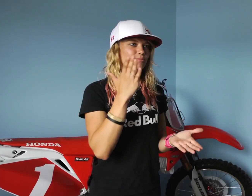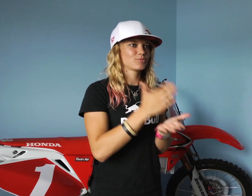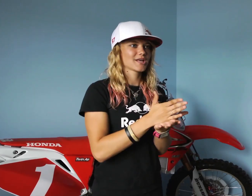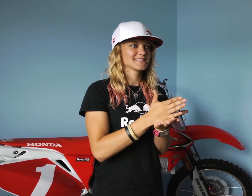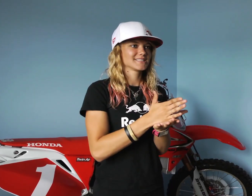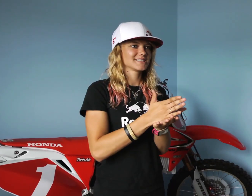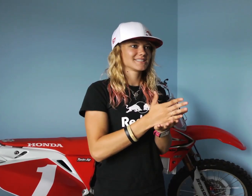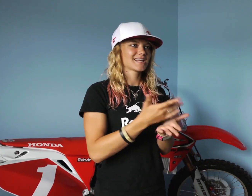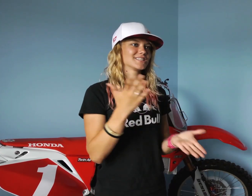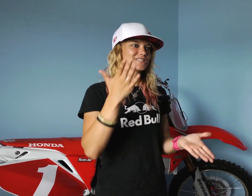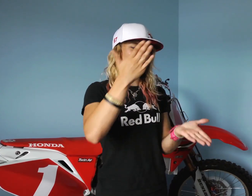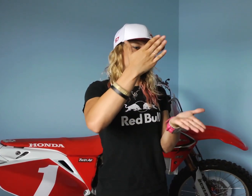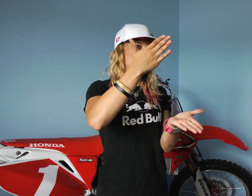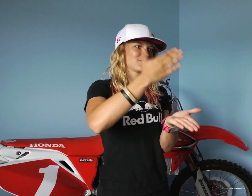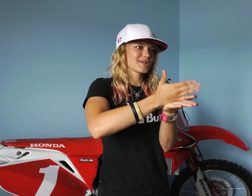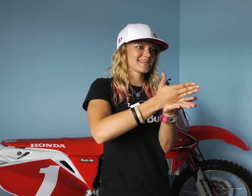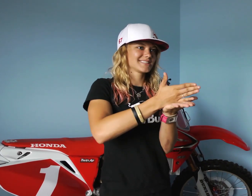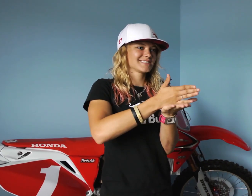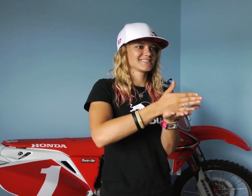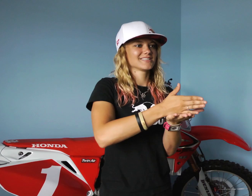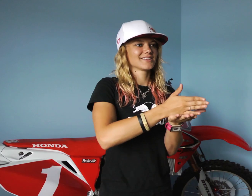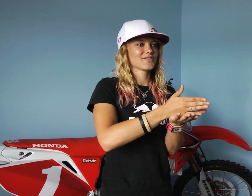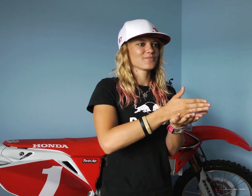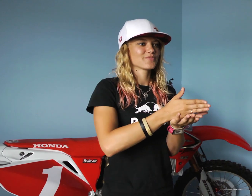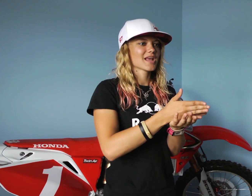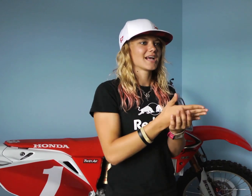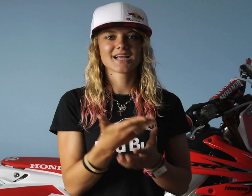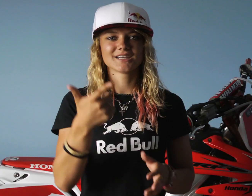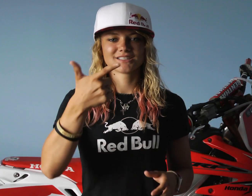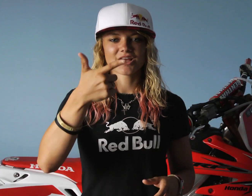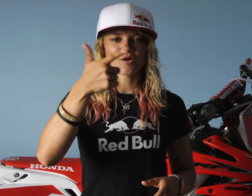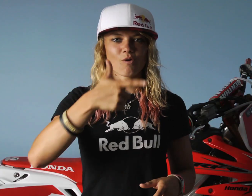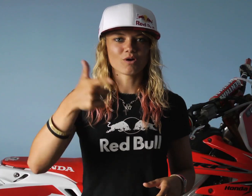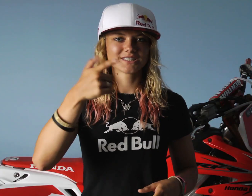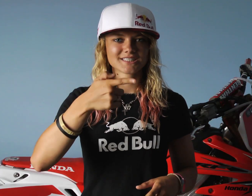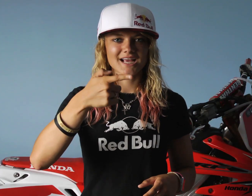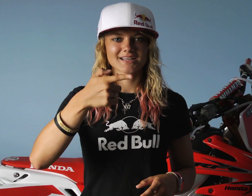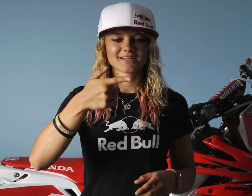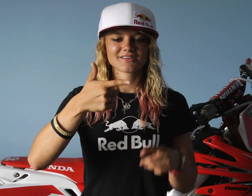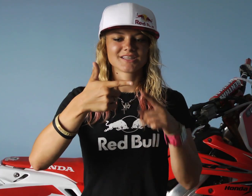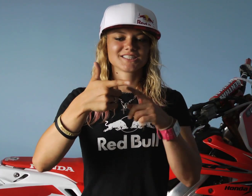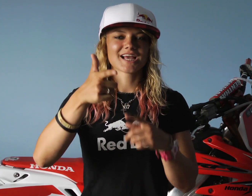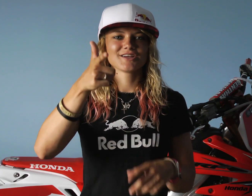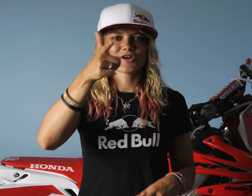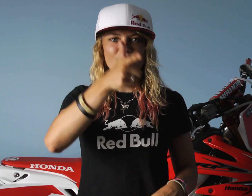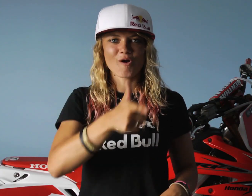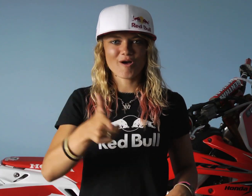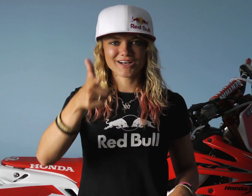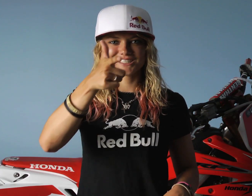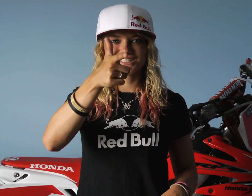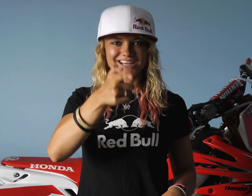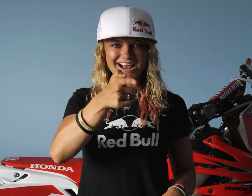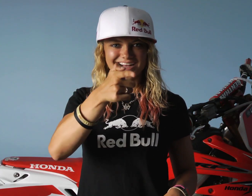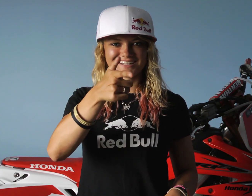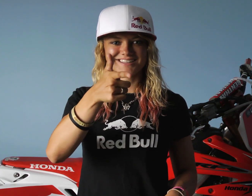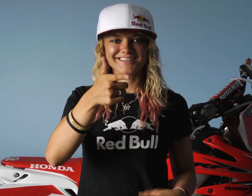This is to brake. Just like you are stopping or braking. This is how I say "Holeshot" It is like a gun, a hole, then shot.